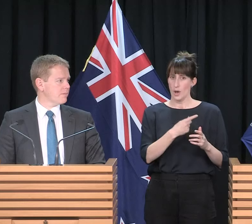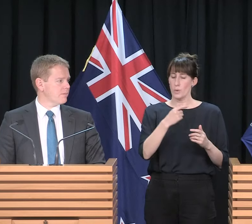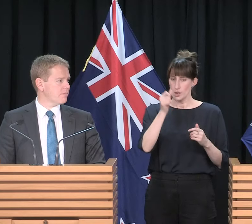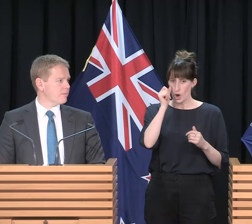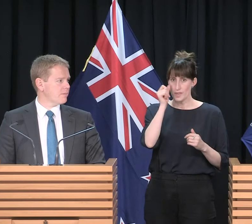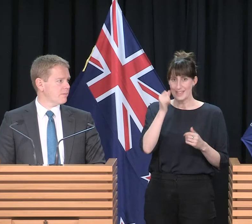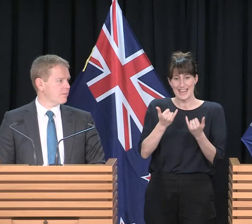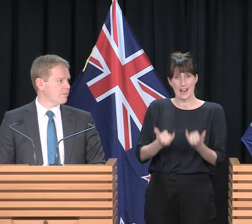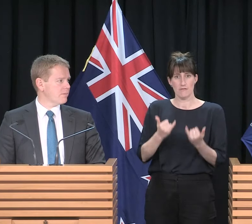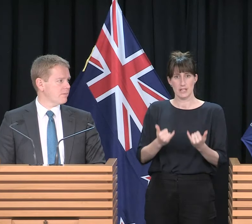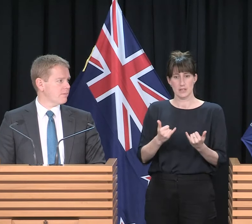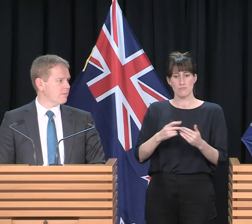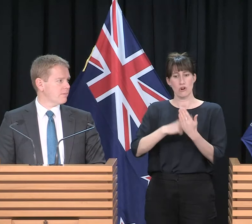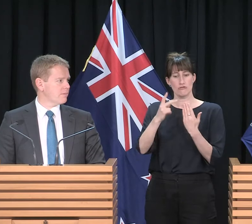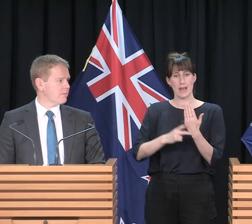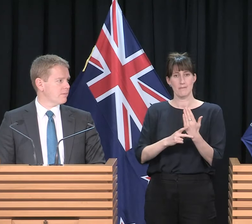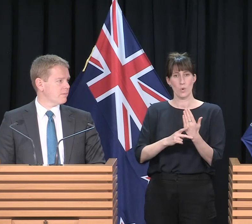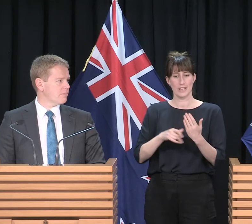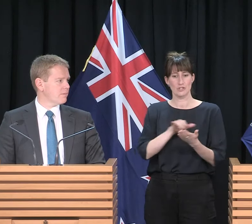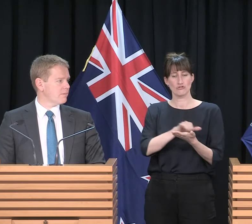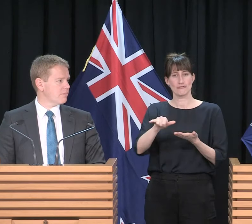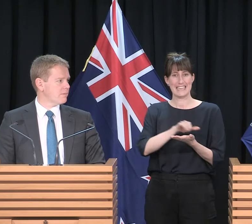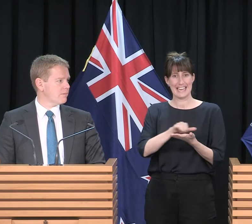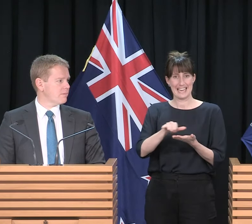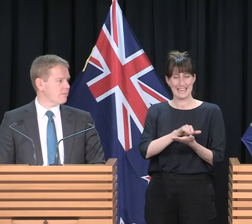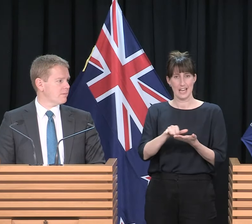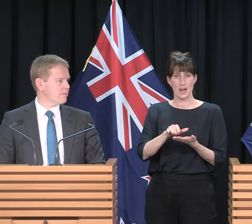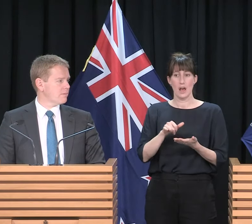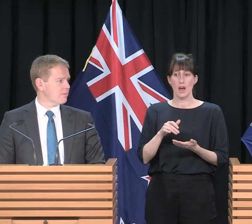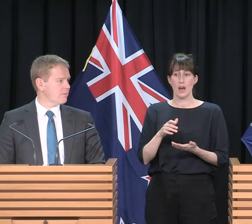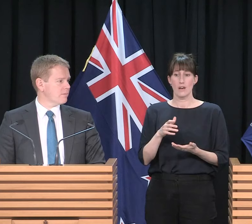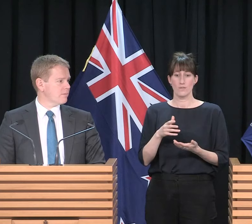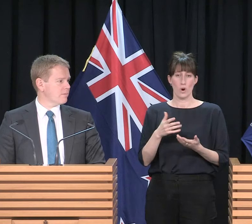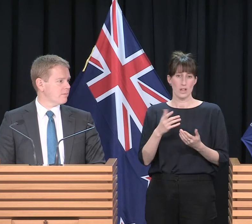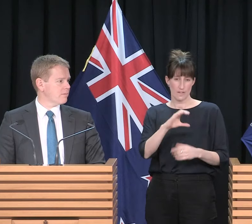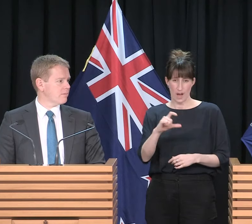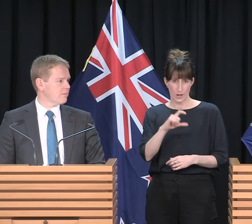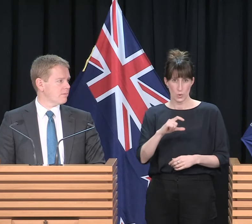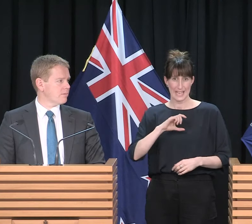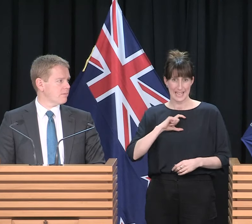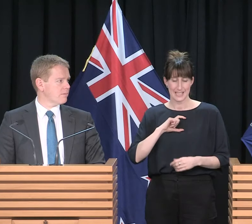reject that. They put out a prett release yesterday. I don't